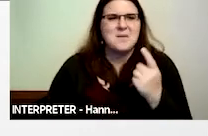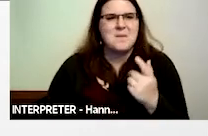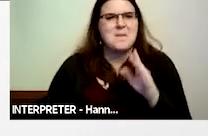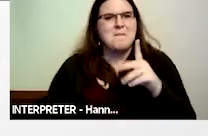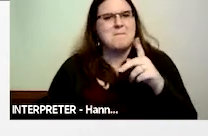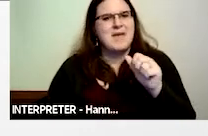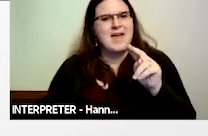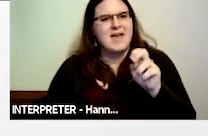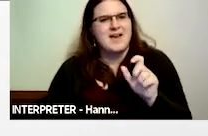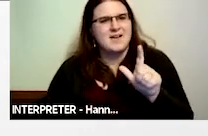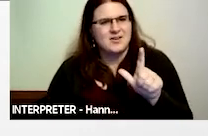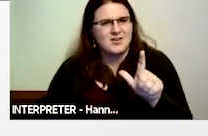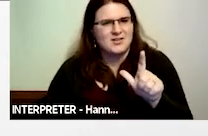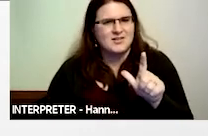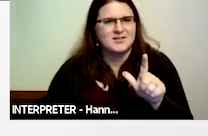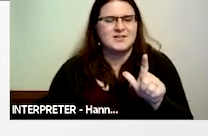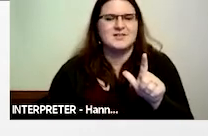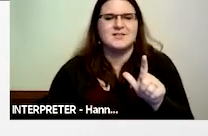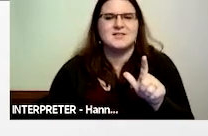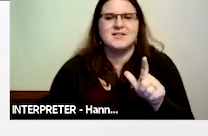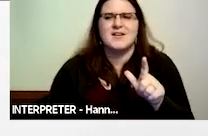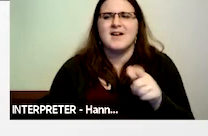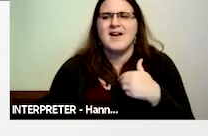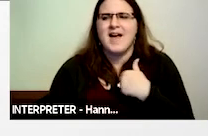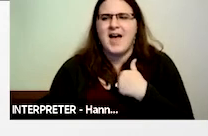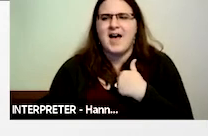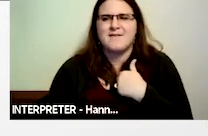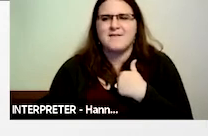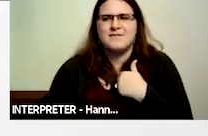security follies and foibles or whatever the word was things that were absolute failures.